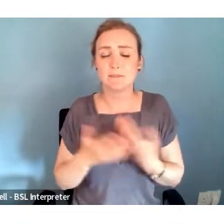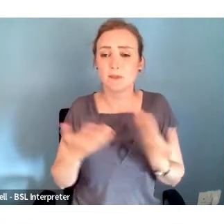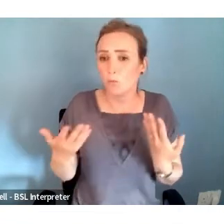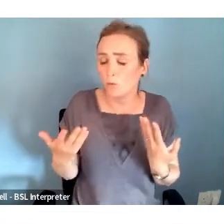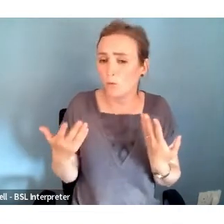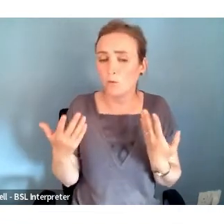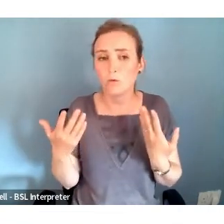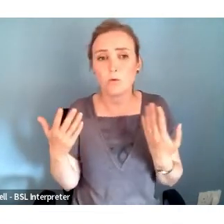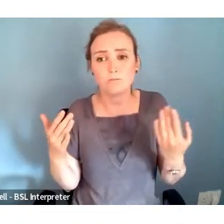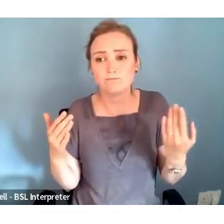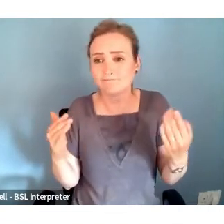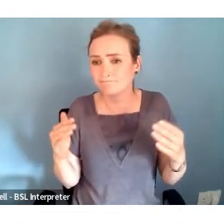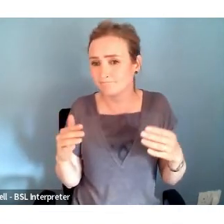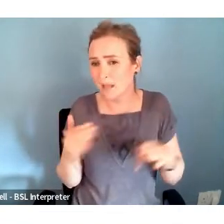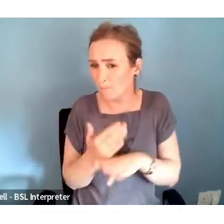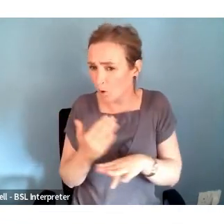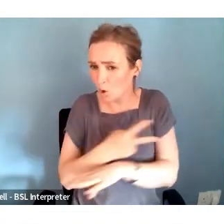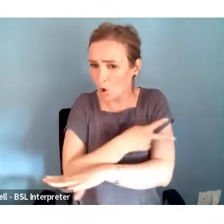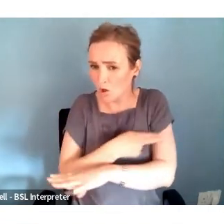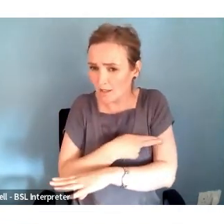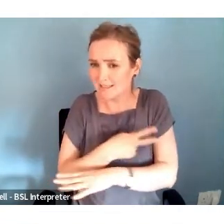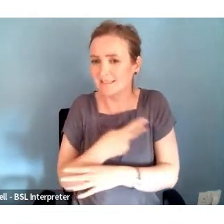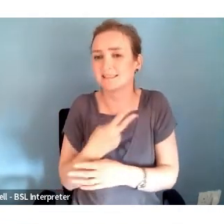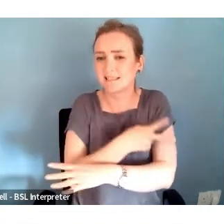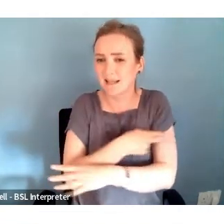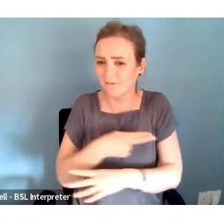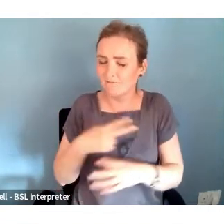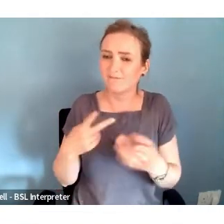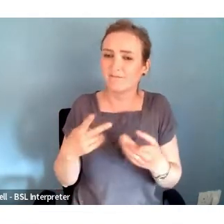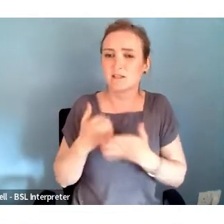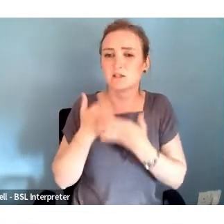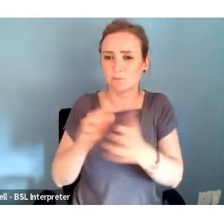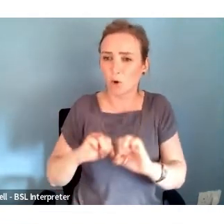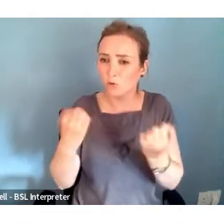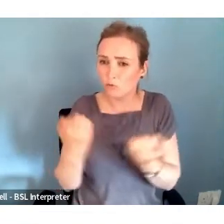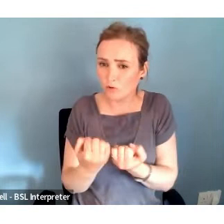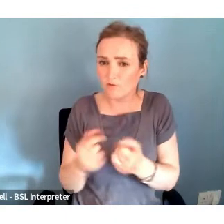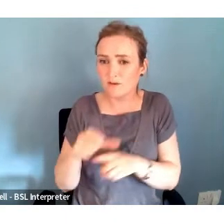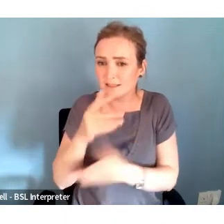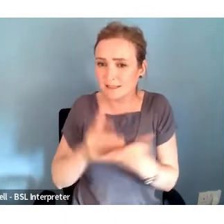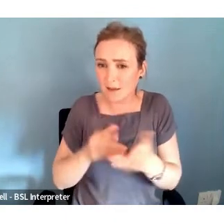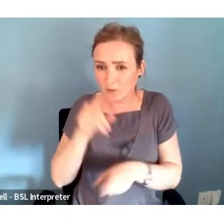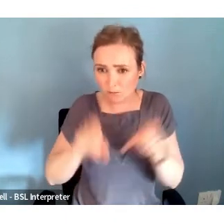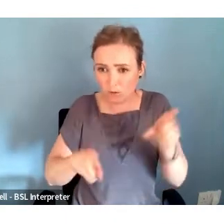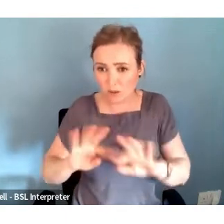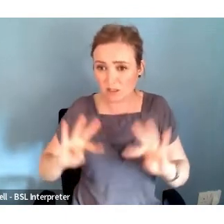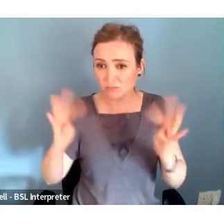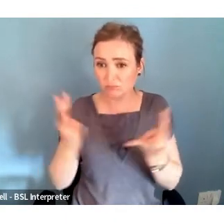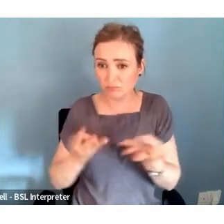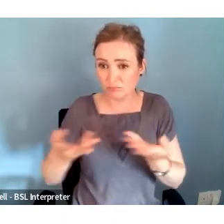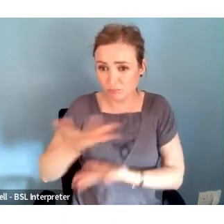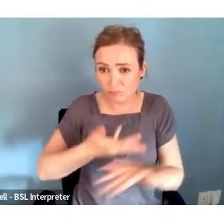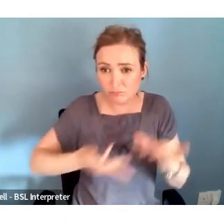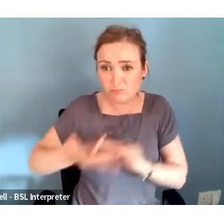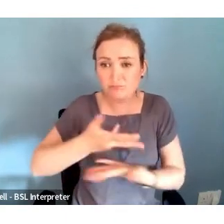s so you are selling what's in it for them. We know that some disabled people -- not all by any